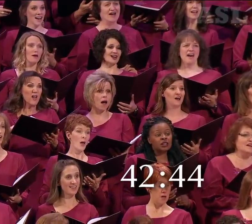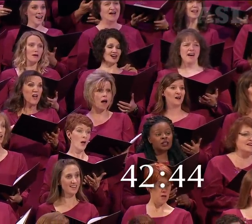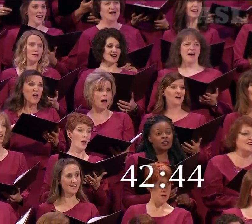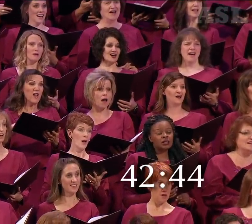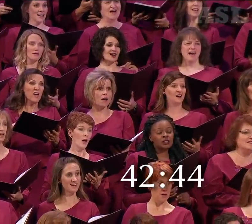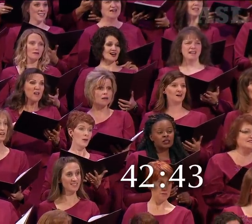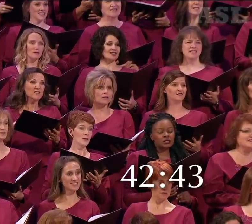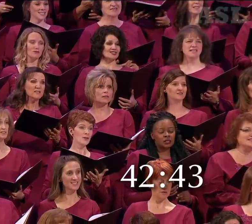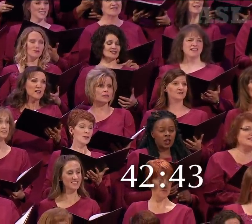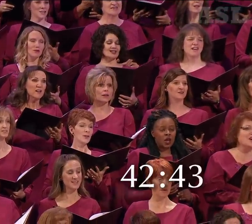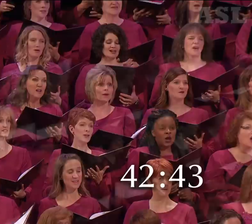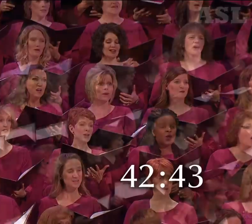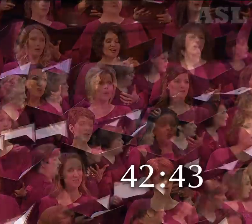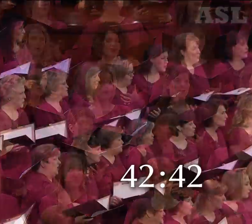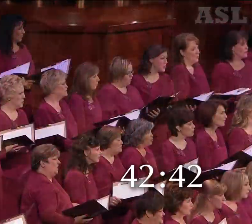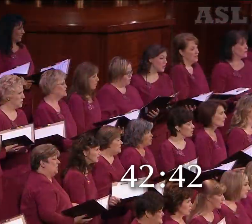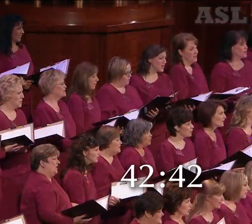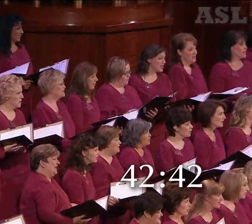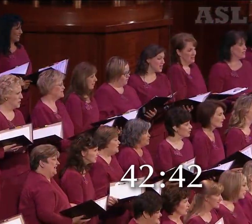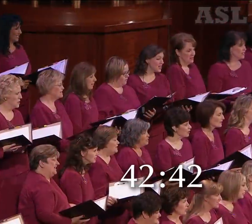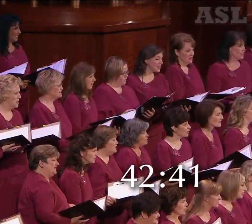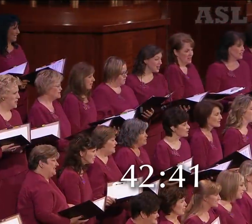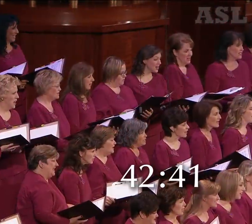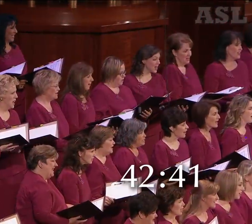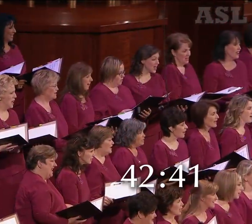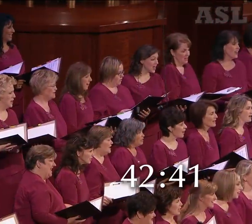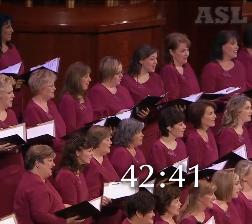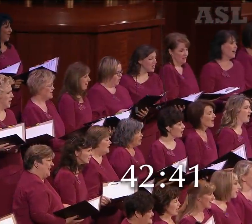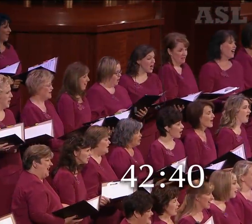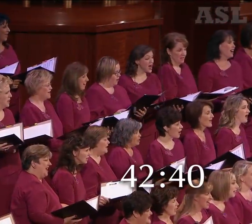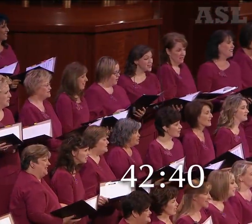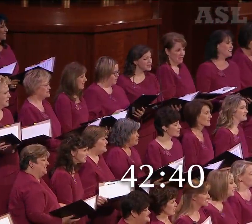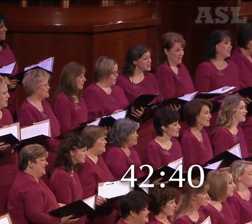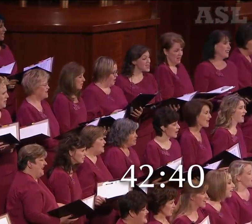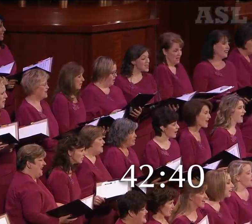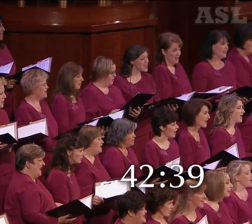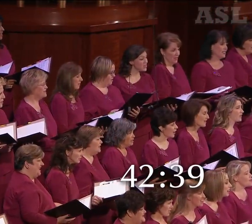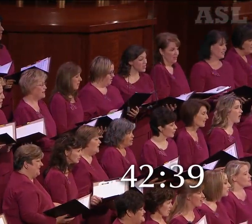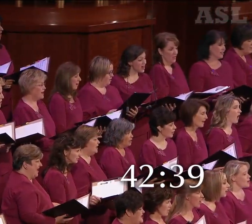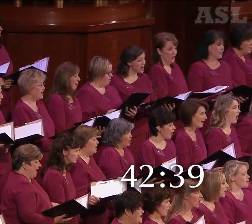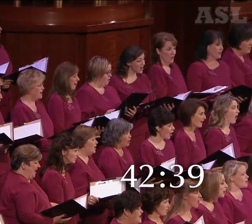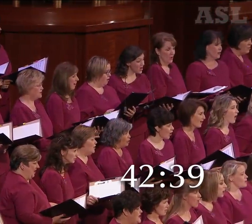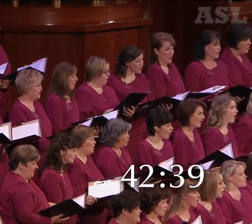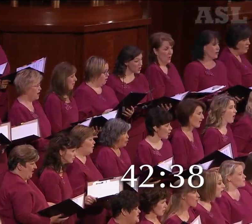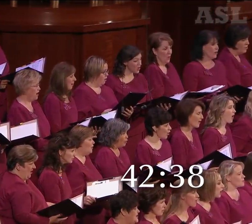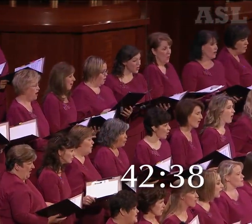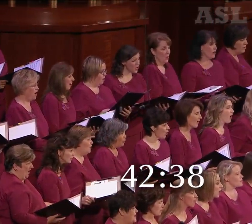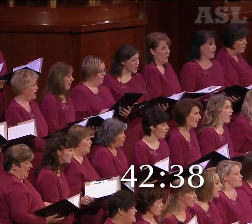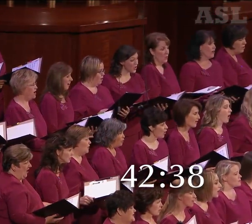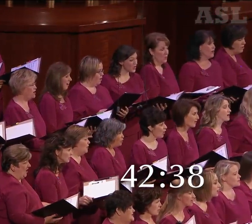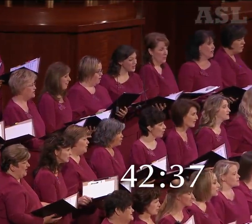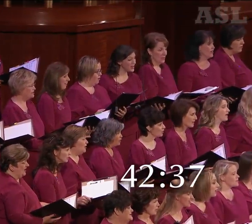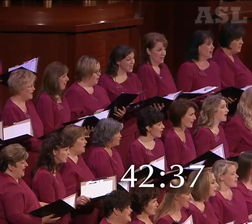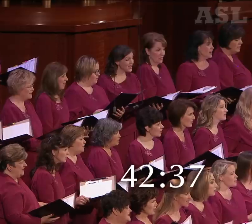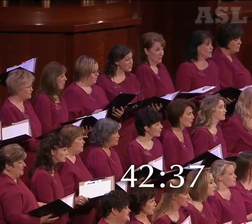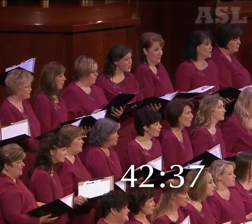THIS IS THE ENGLISH CLOSED CAPTION CHANNEL OF THE CHURCH OF JESUS CHRIST OF LATTER-DAY SAINTS.